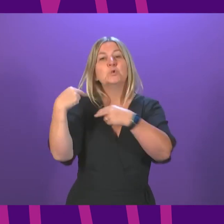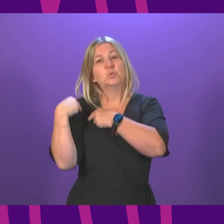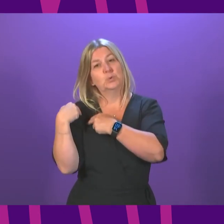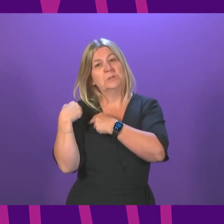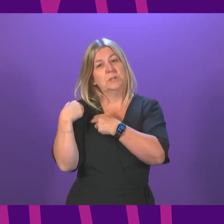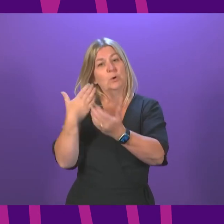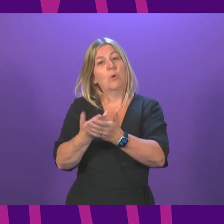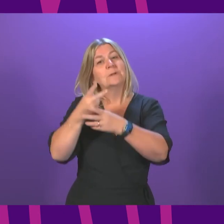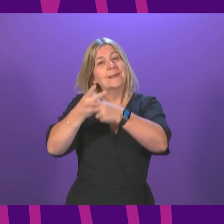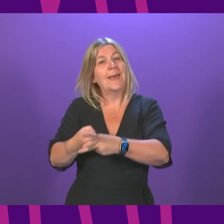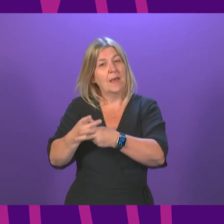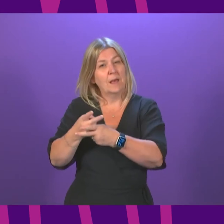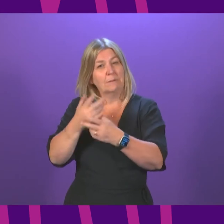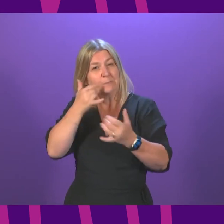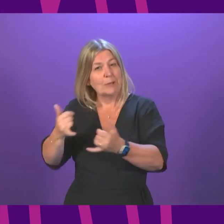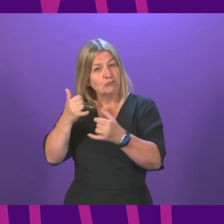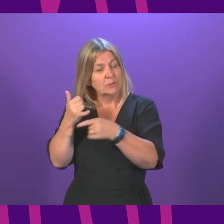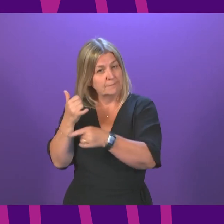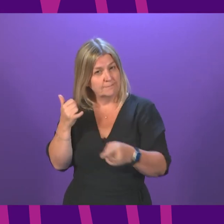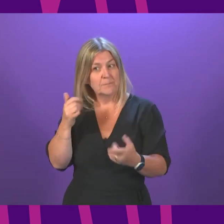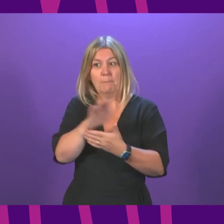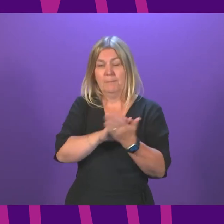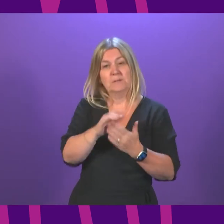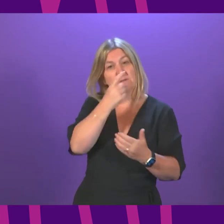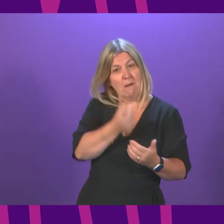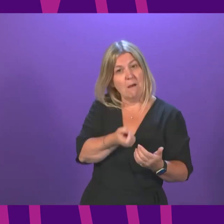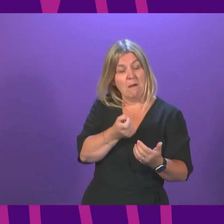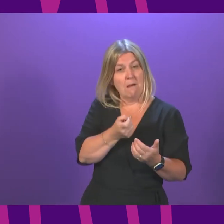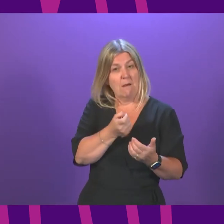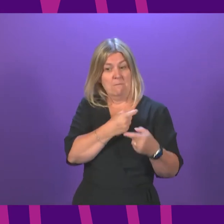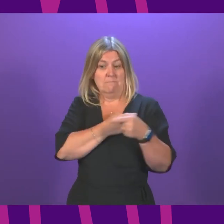In accepting amendments 2 and 3, we can safeguard the Care Inspectorate’s ability to discharge